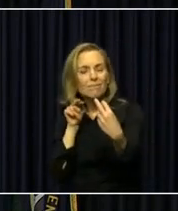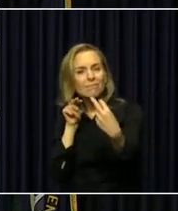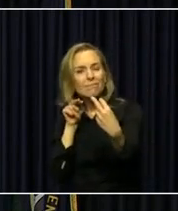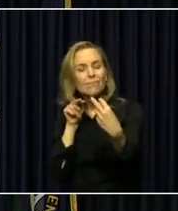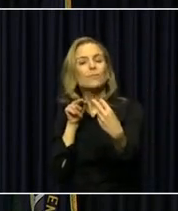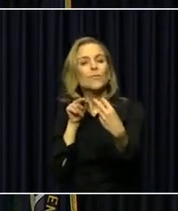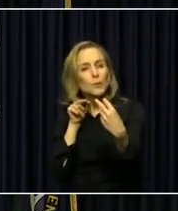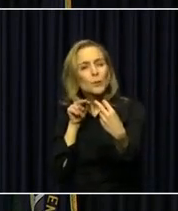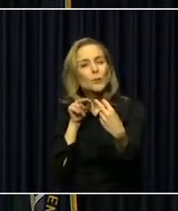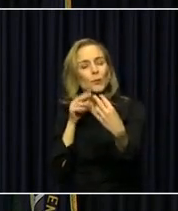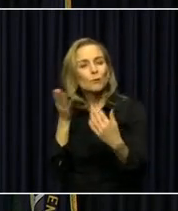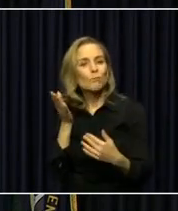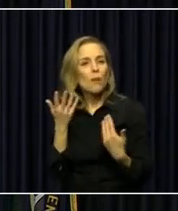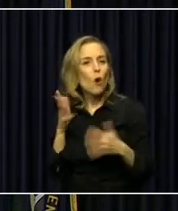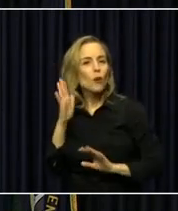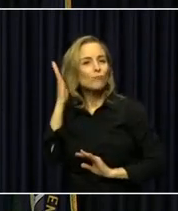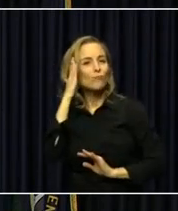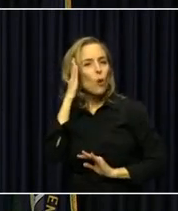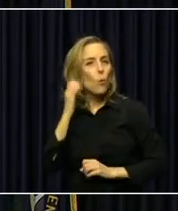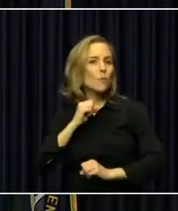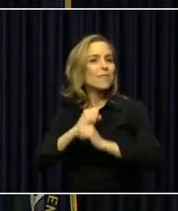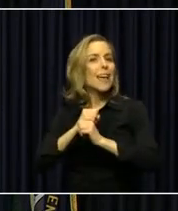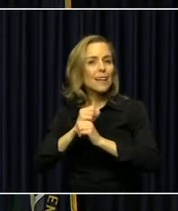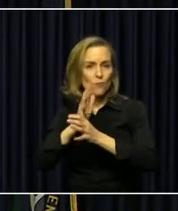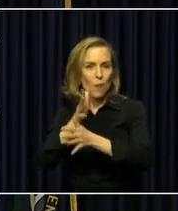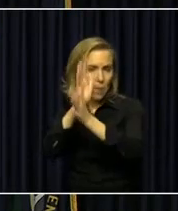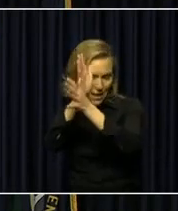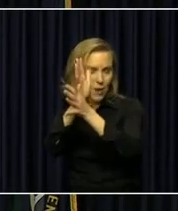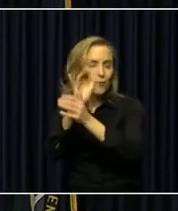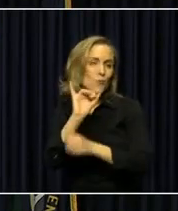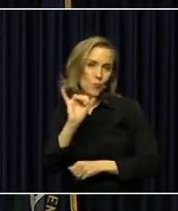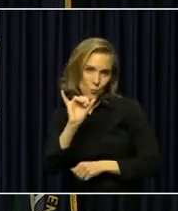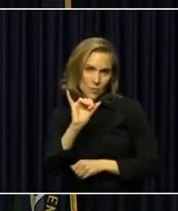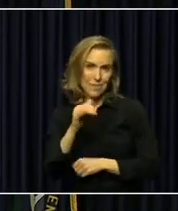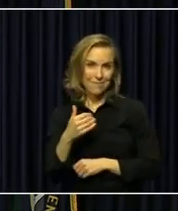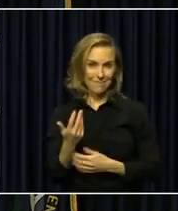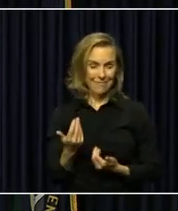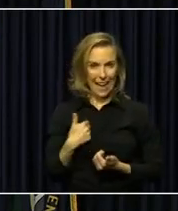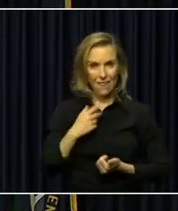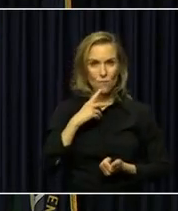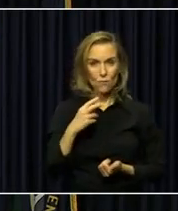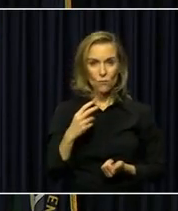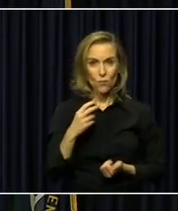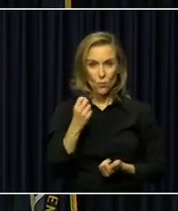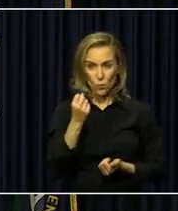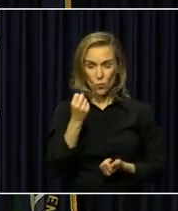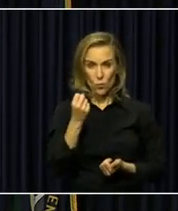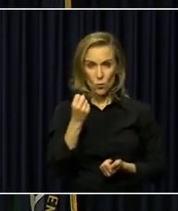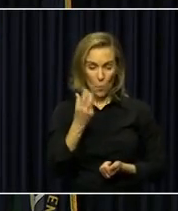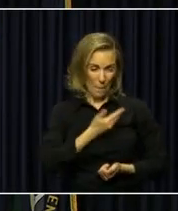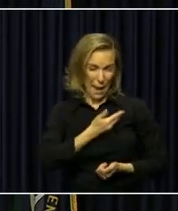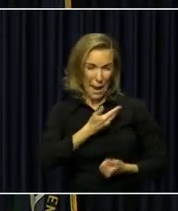00 A.M. WE ARE GOING TO DO WHAT IT TAKES TO DEFEAT THIS VIRUS. YOU JUST LOOK AT THIS